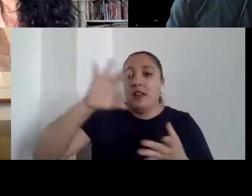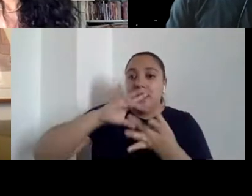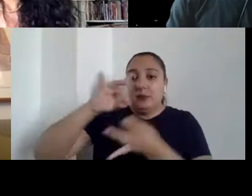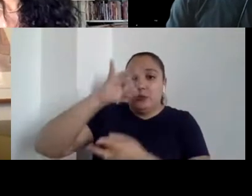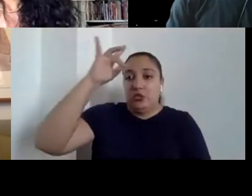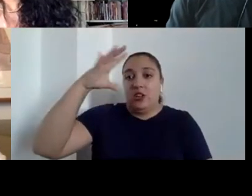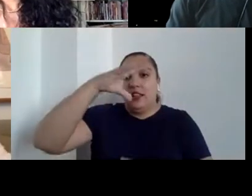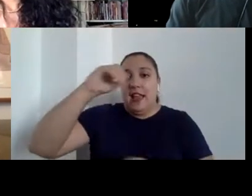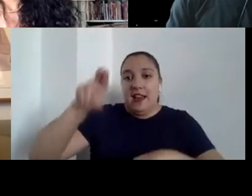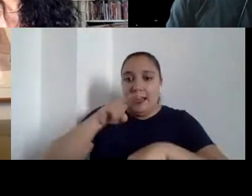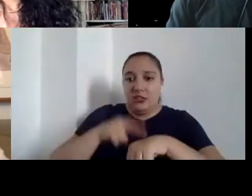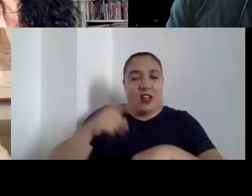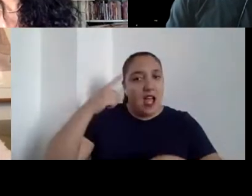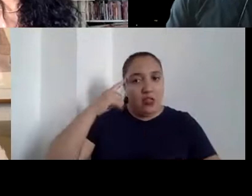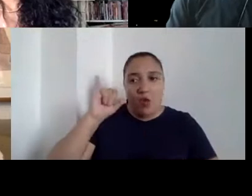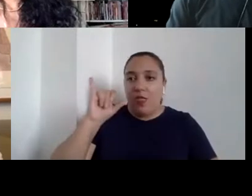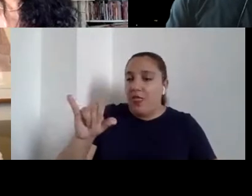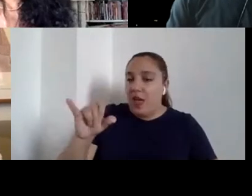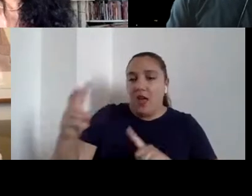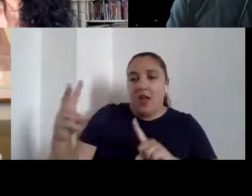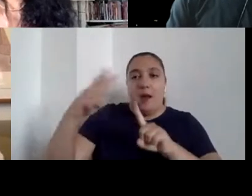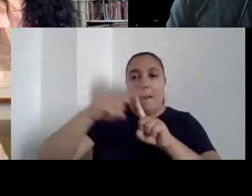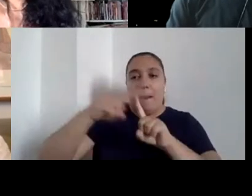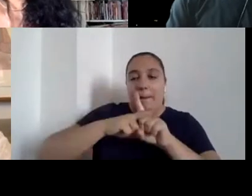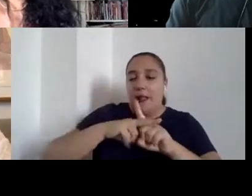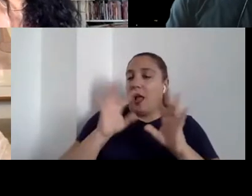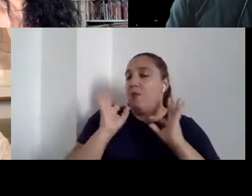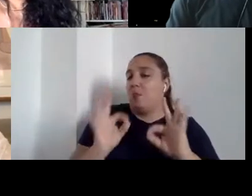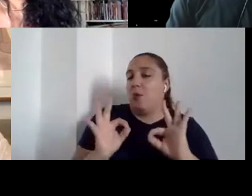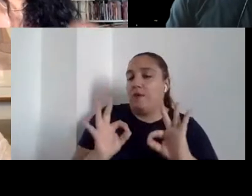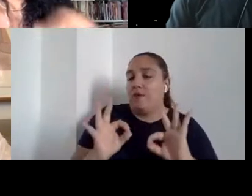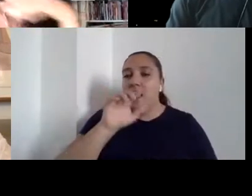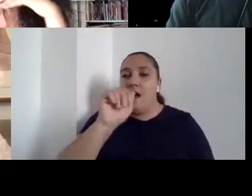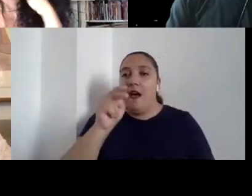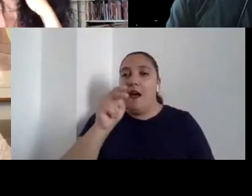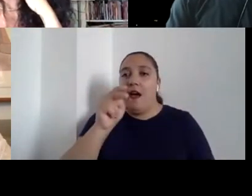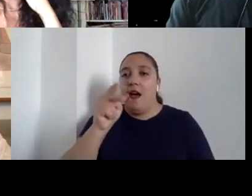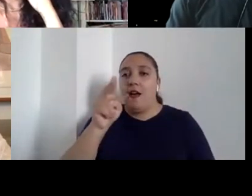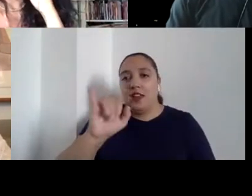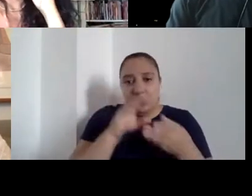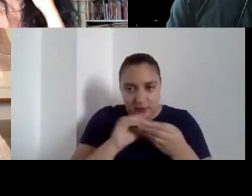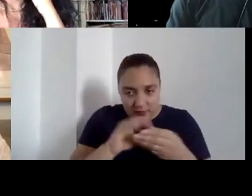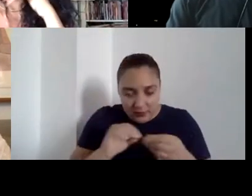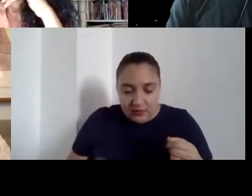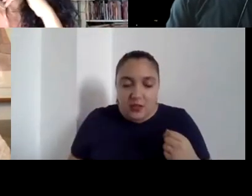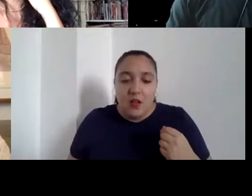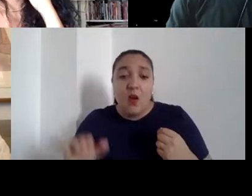beautifully to what you were talking about and makes me think of fabulous work